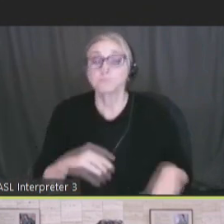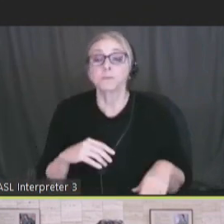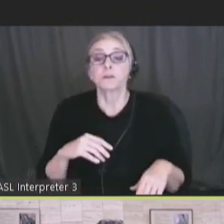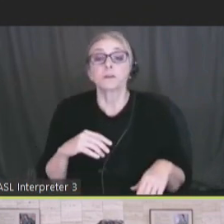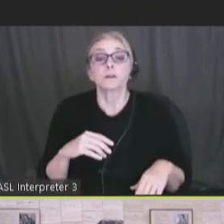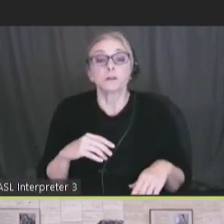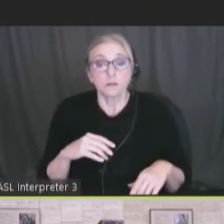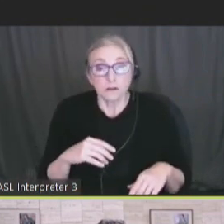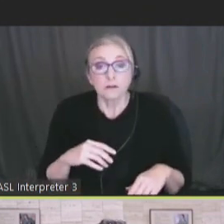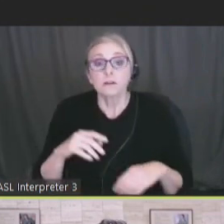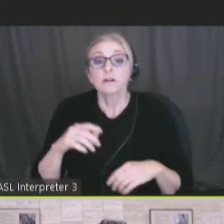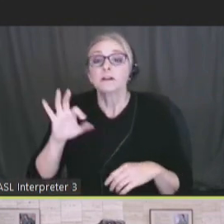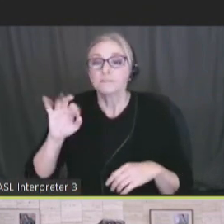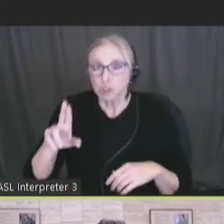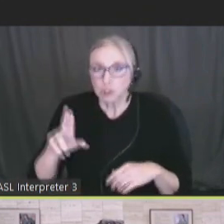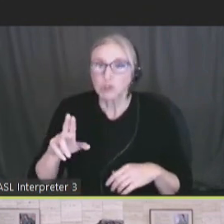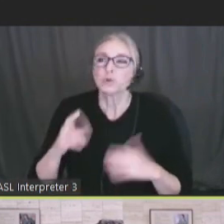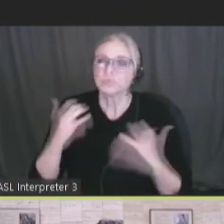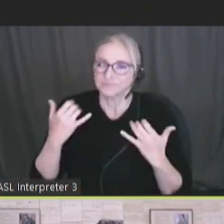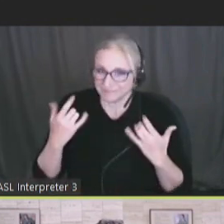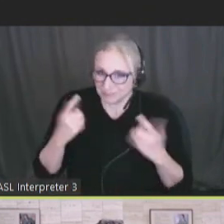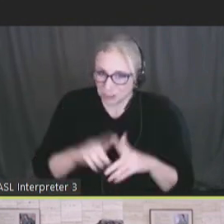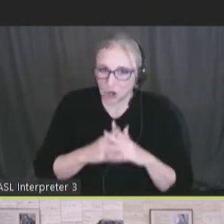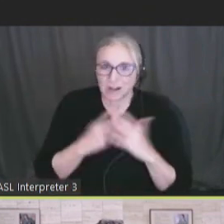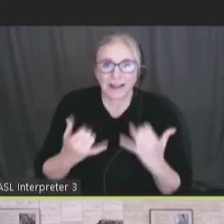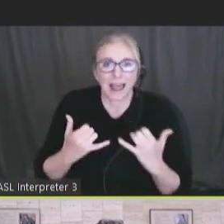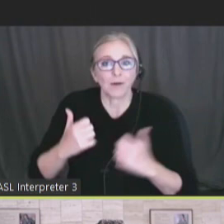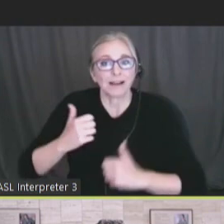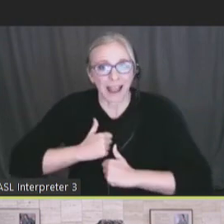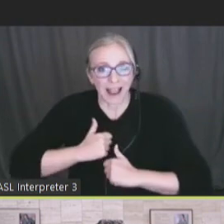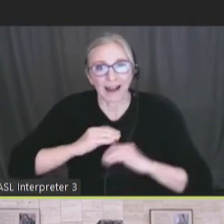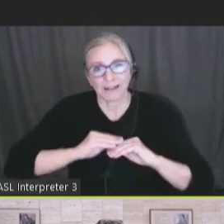Influenza season is officially underway in Canada as influenza vaccine deliveries